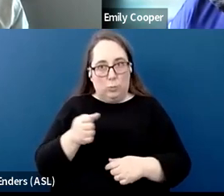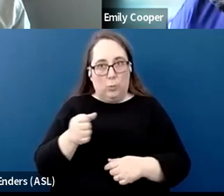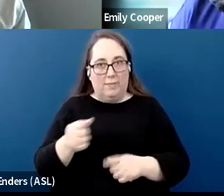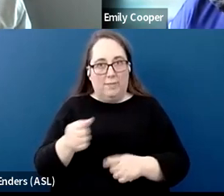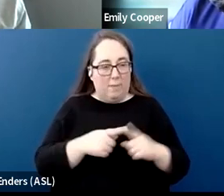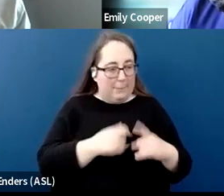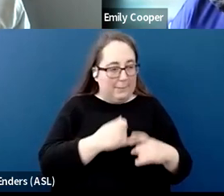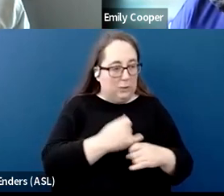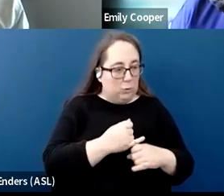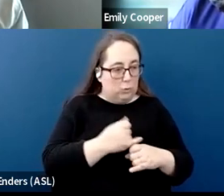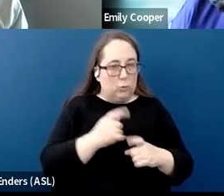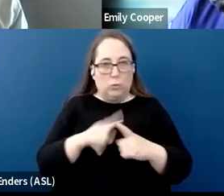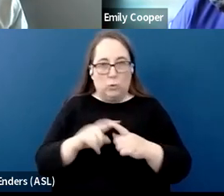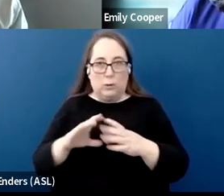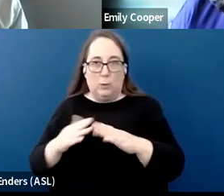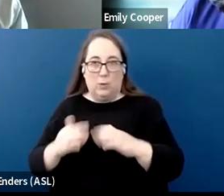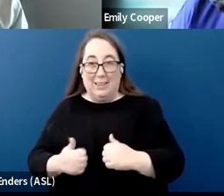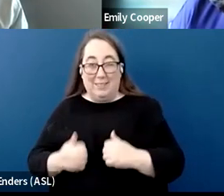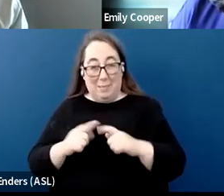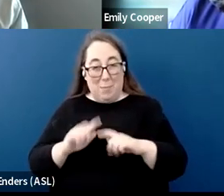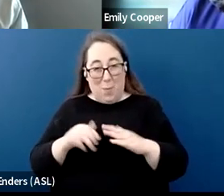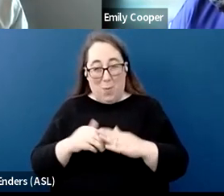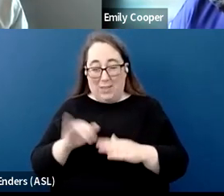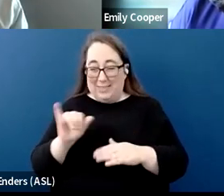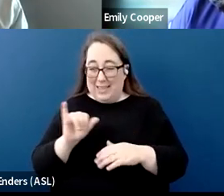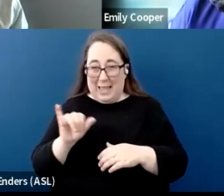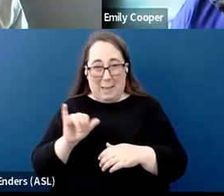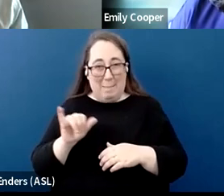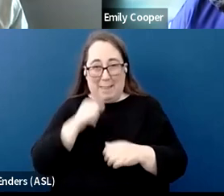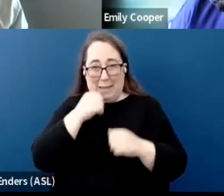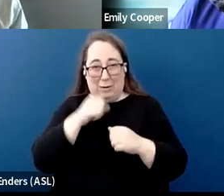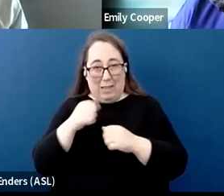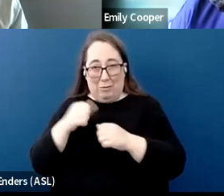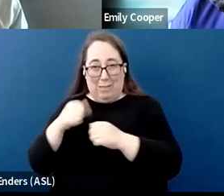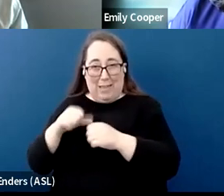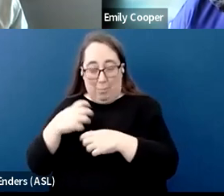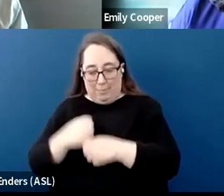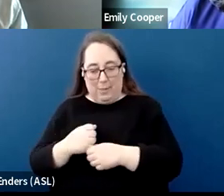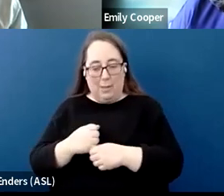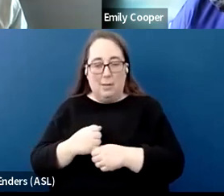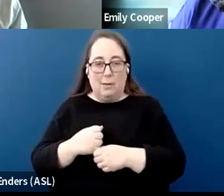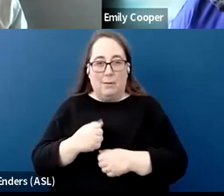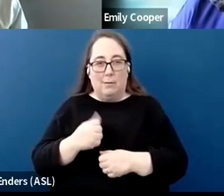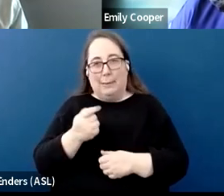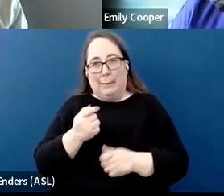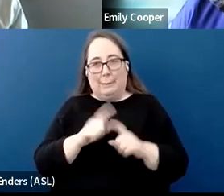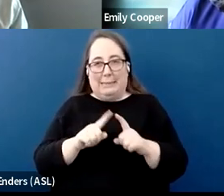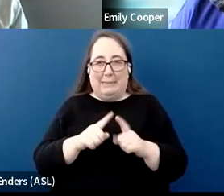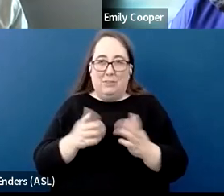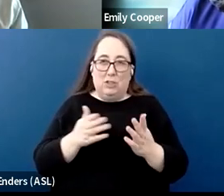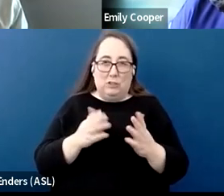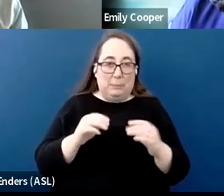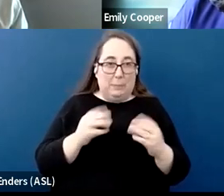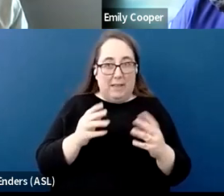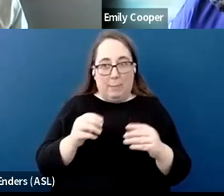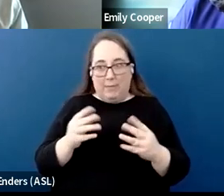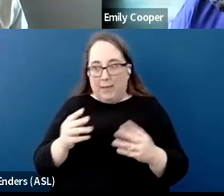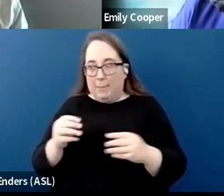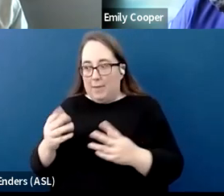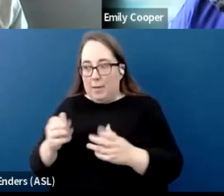They really need a lot of resources to get started and to be successful.